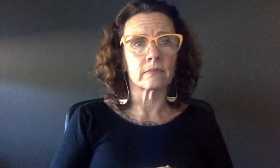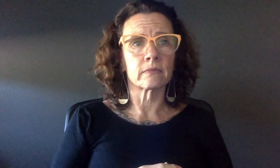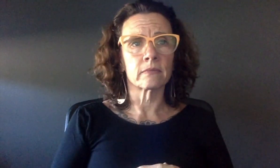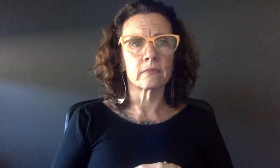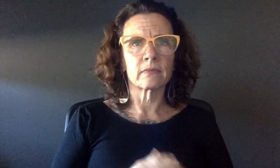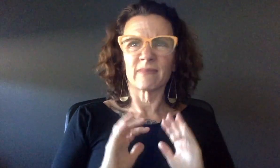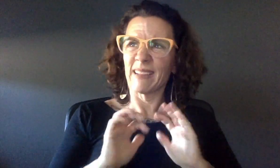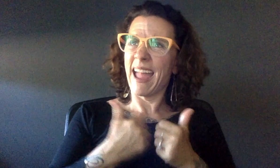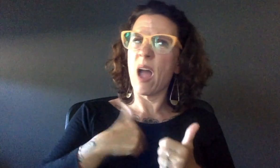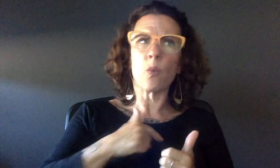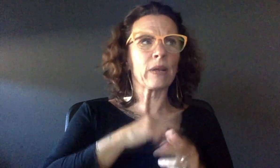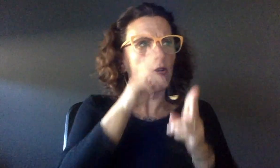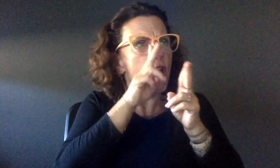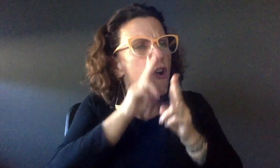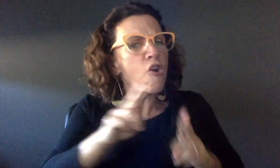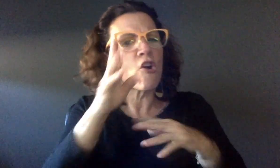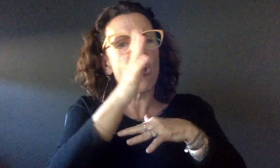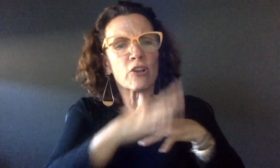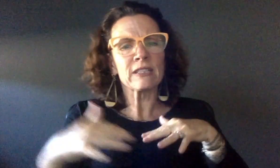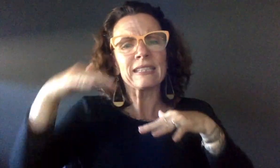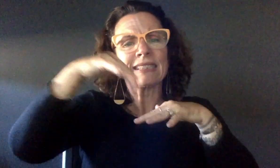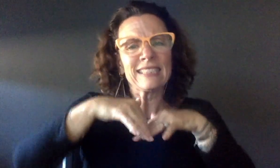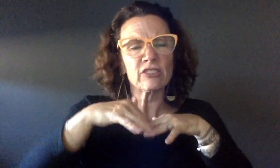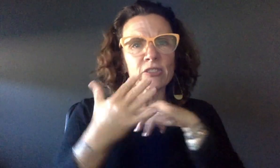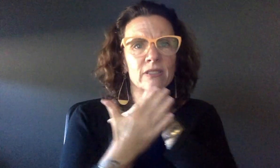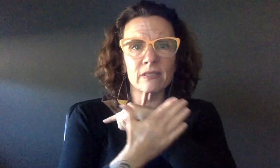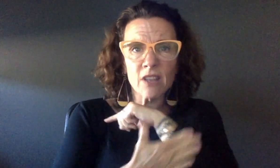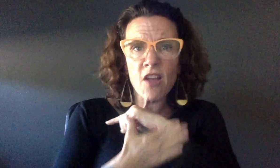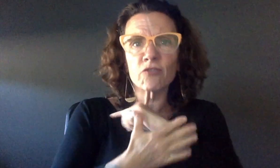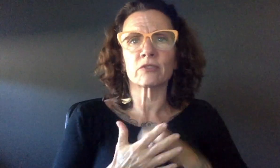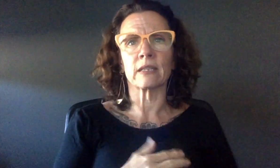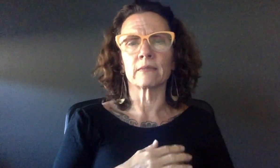honoring Indigenous sovereignty,